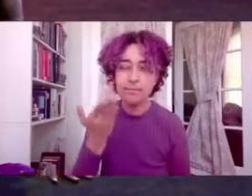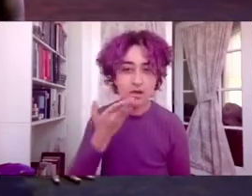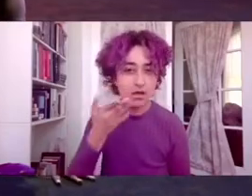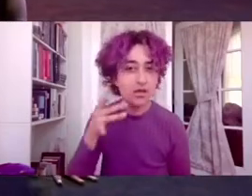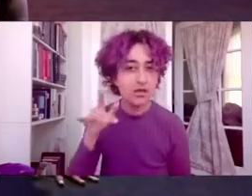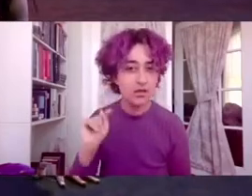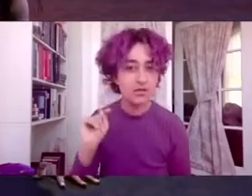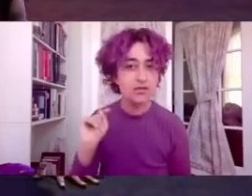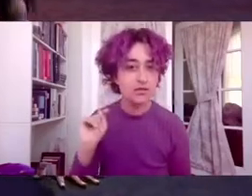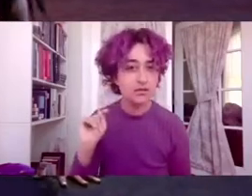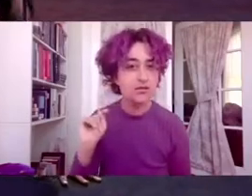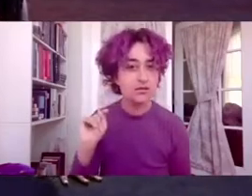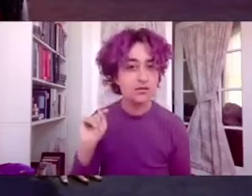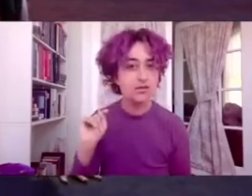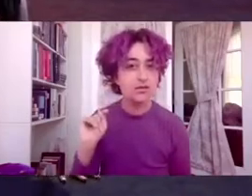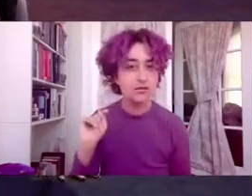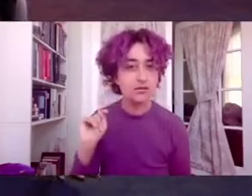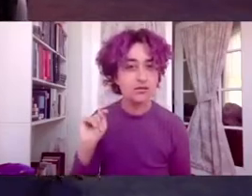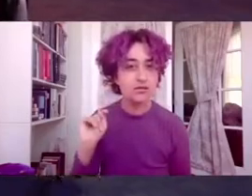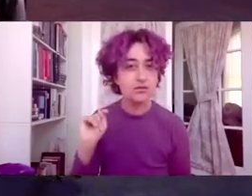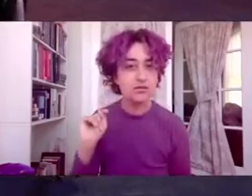(group sniffing)